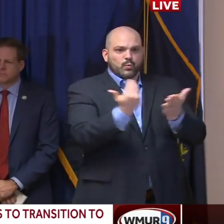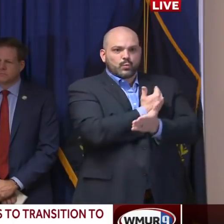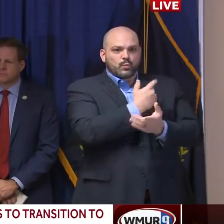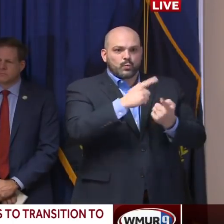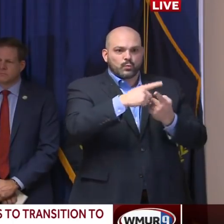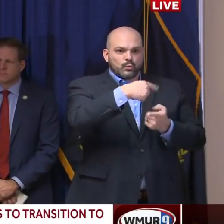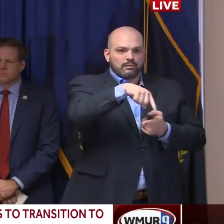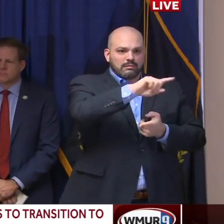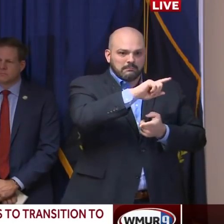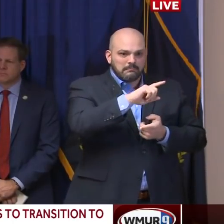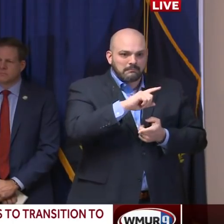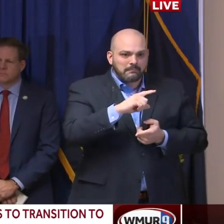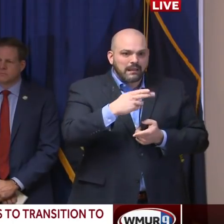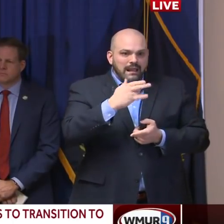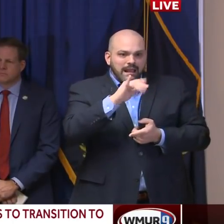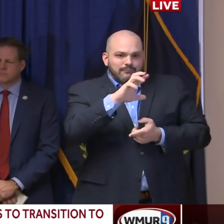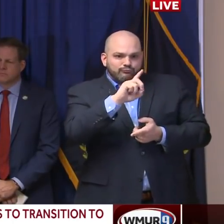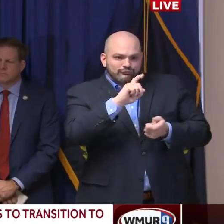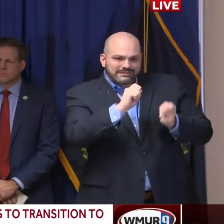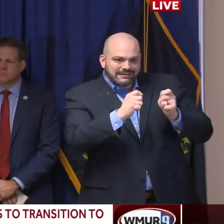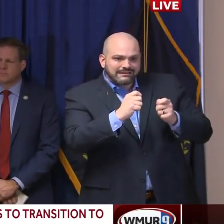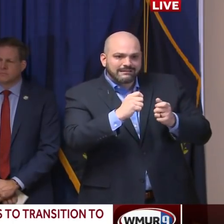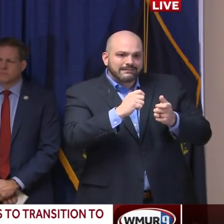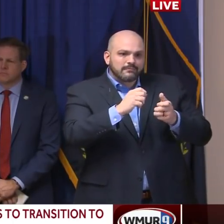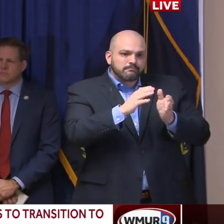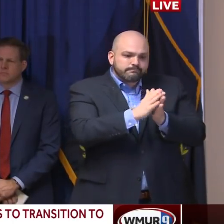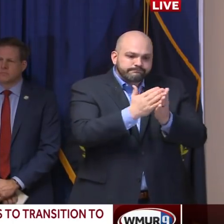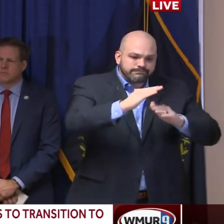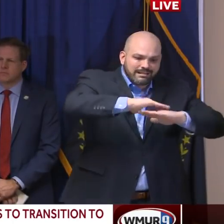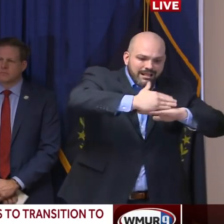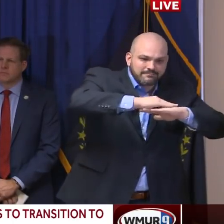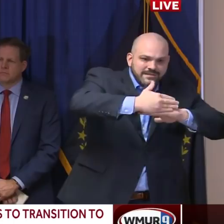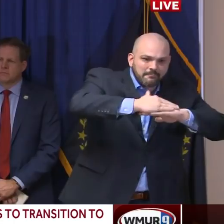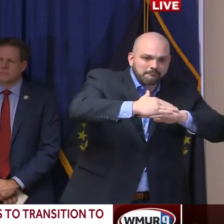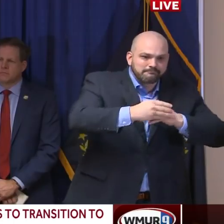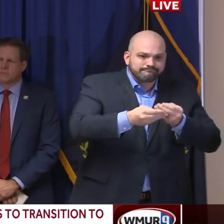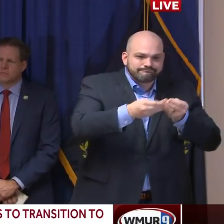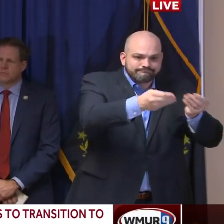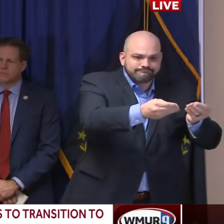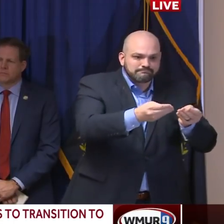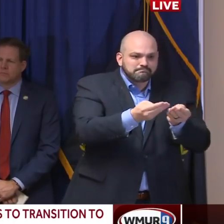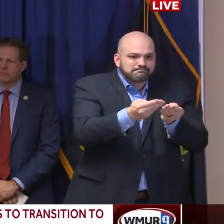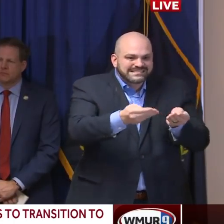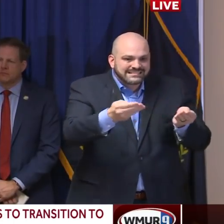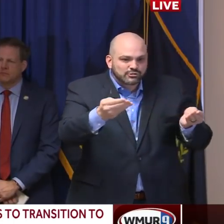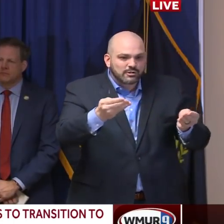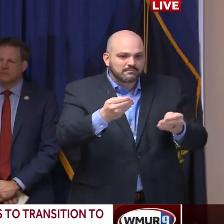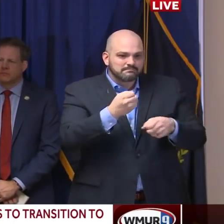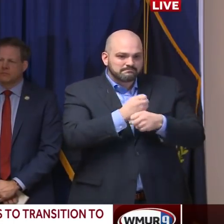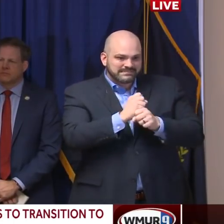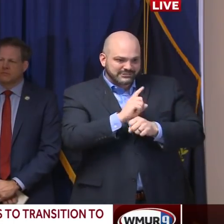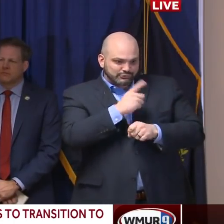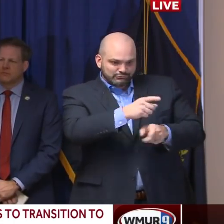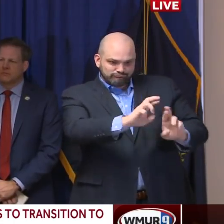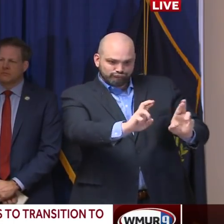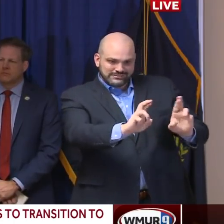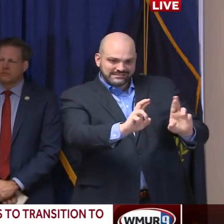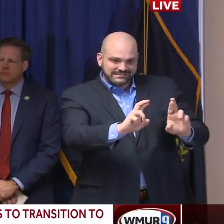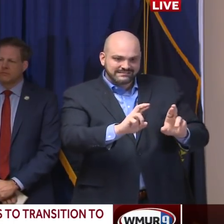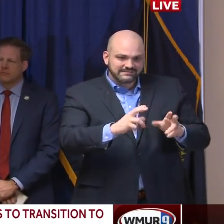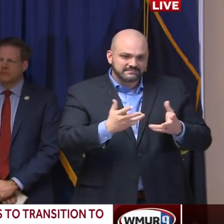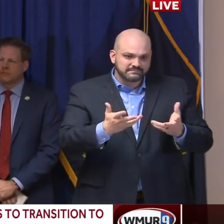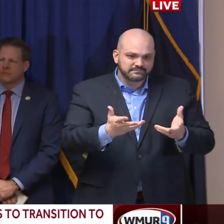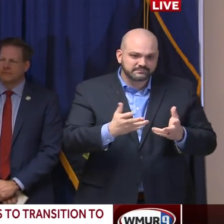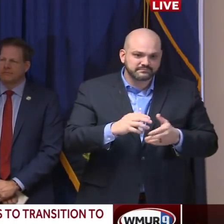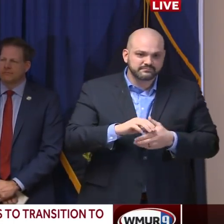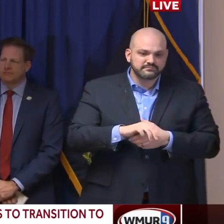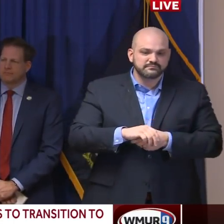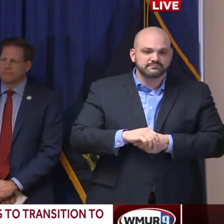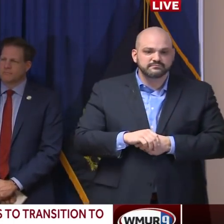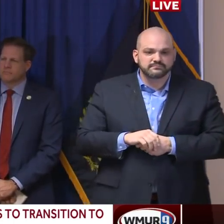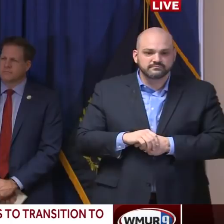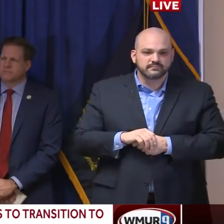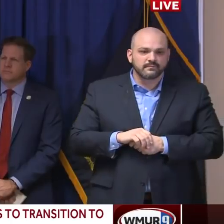OTHER DISTRICTS ARE GOING TO BE USING HYBRID METHODS OF SOME CHROMEBOOKS AND SOME MATERIALS THAT WILL BE ANALOG.